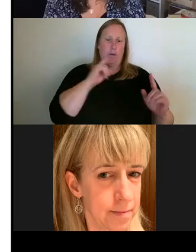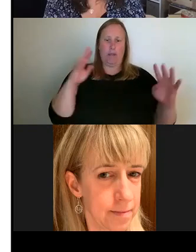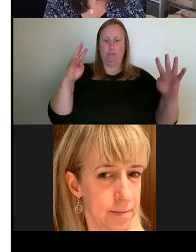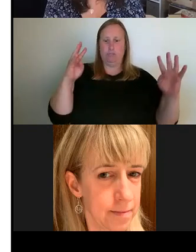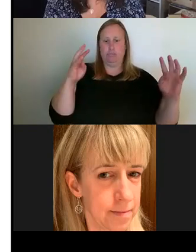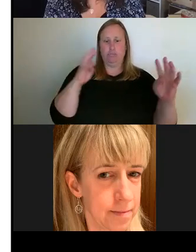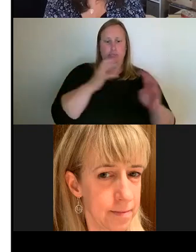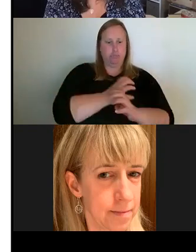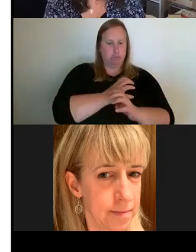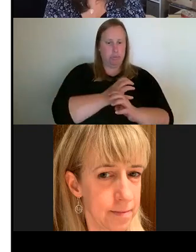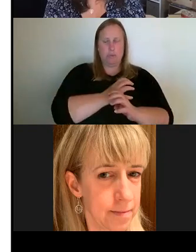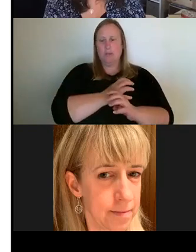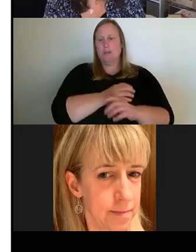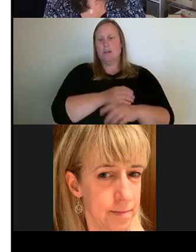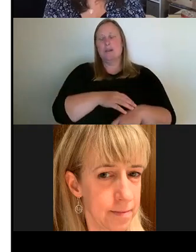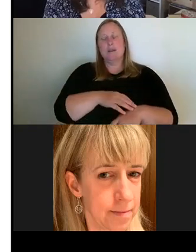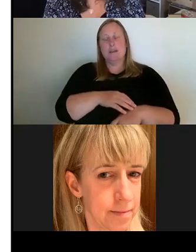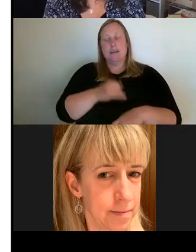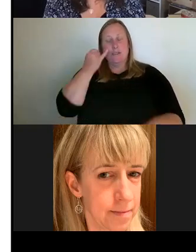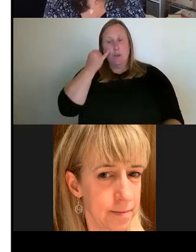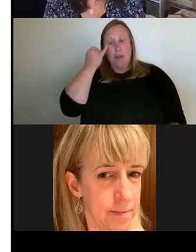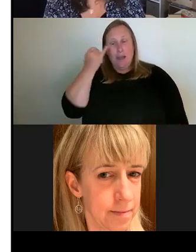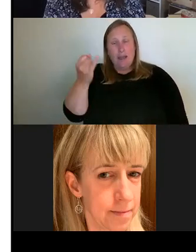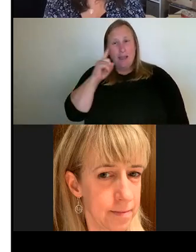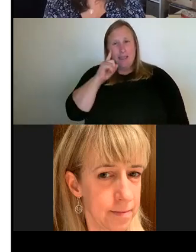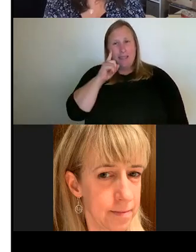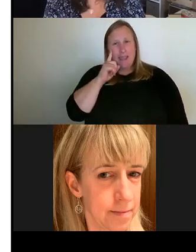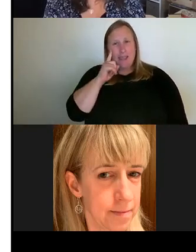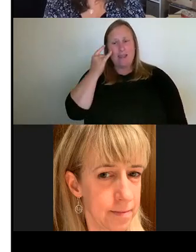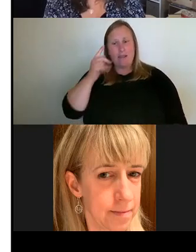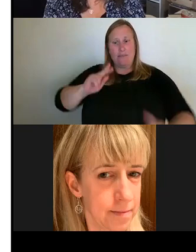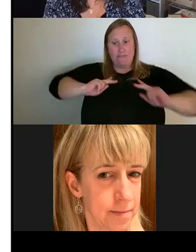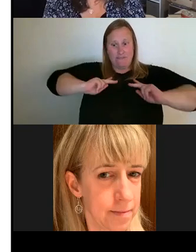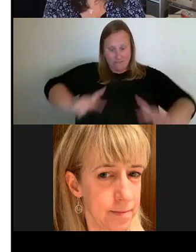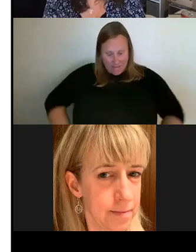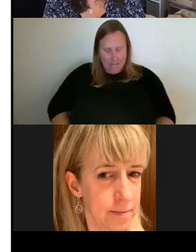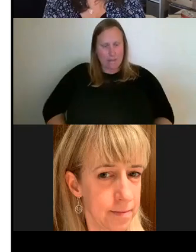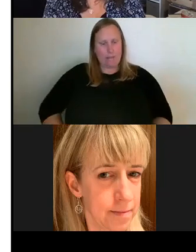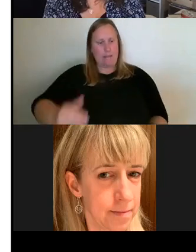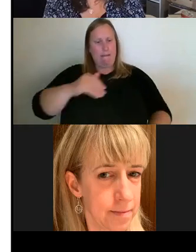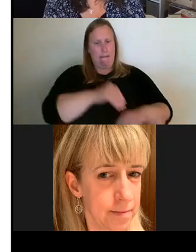If you can imagine if you were physically at a conference and all of a sudden the winds start